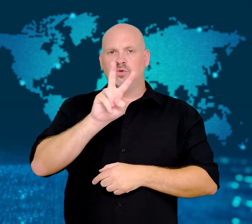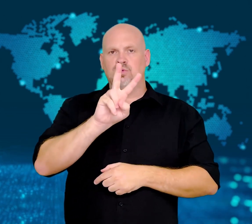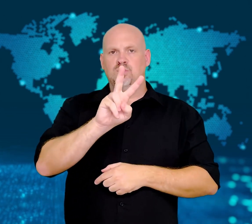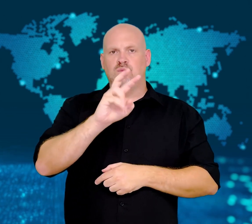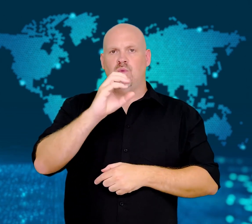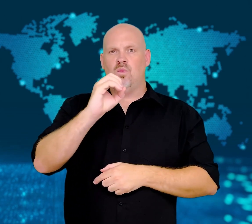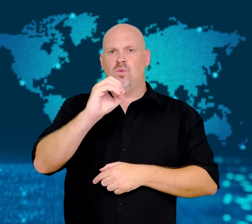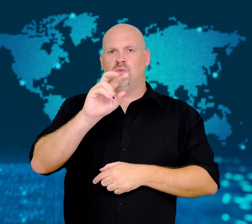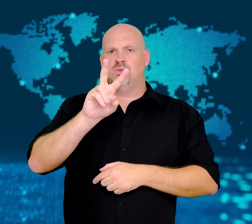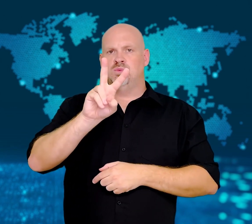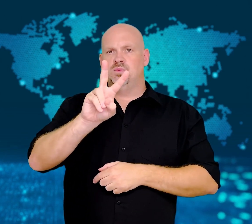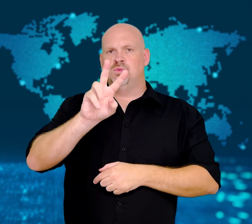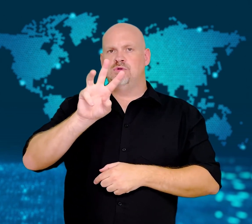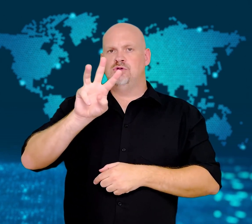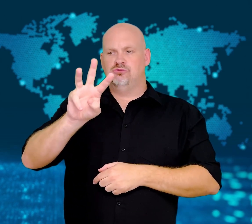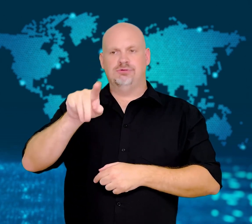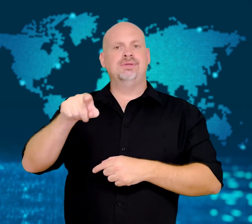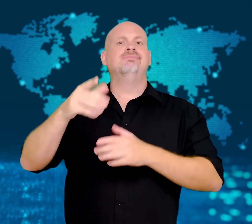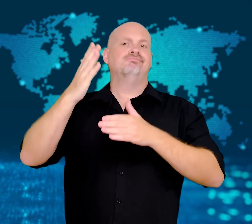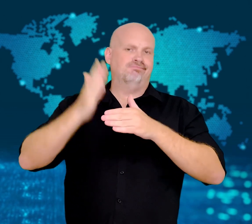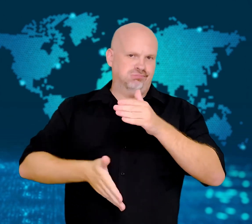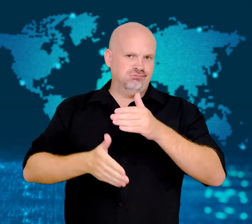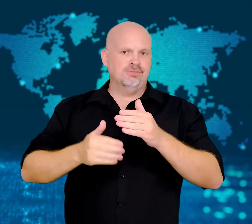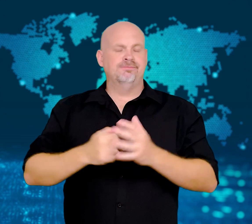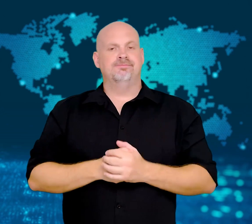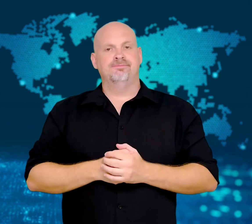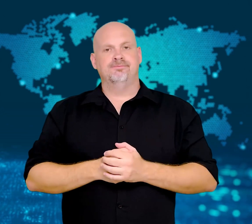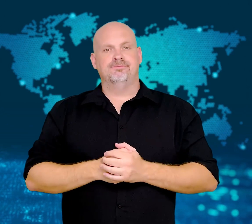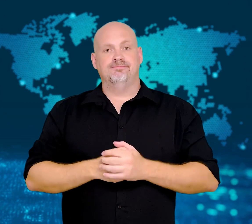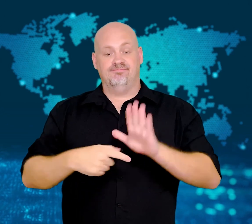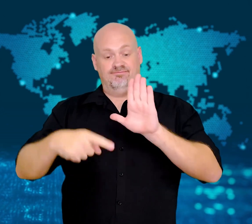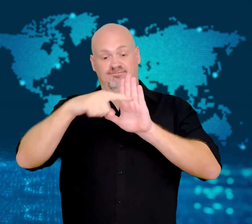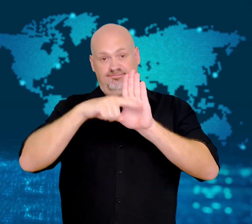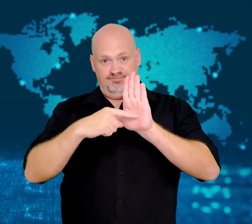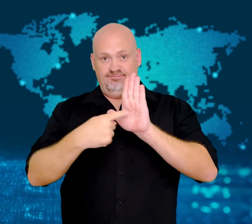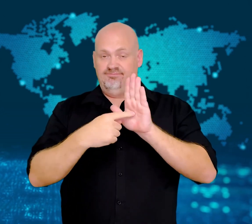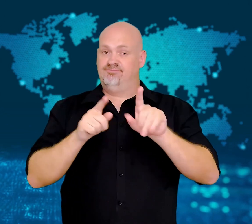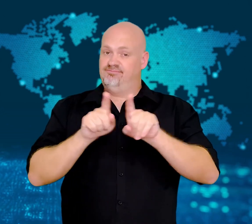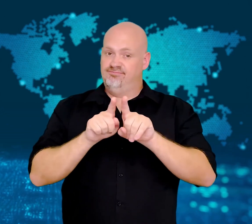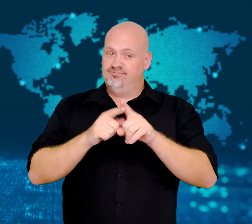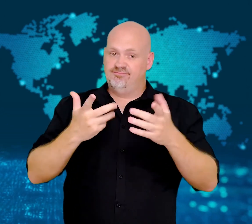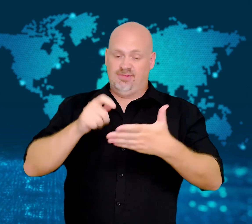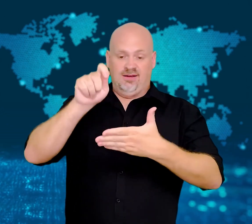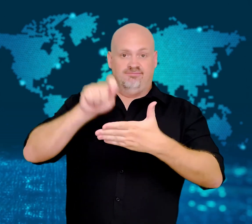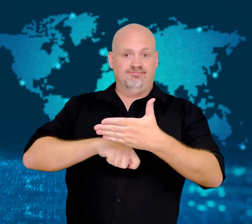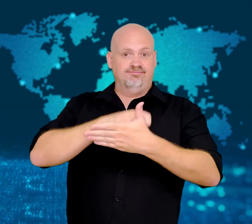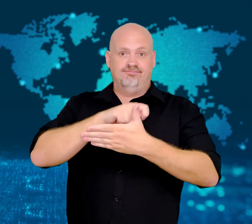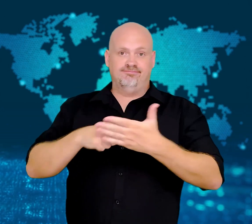The ruling also prohibits exporting plastics by the end of 2025.